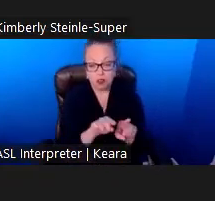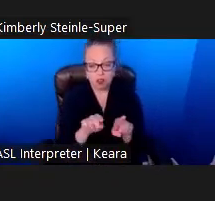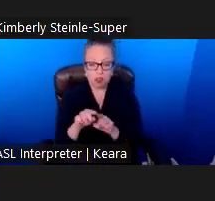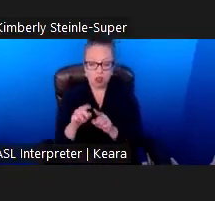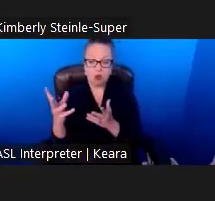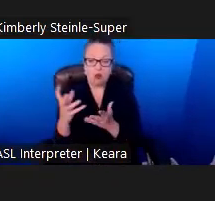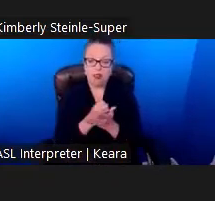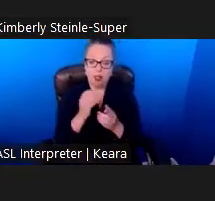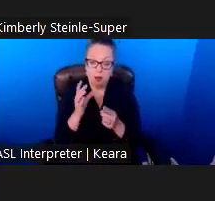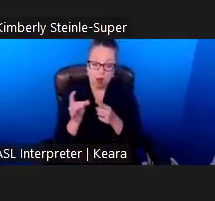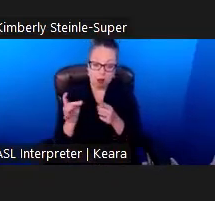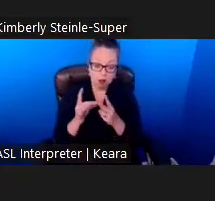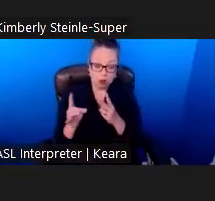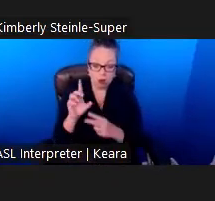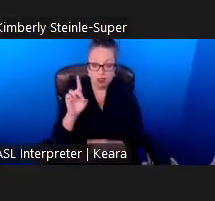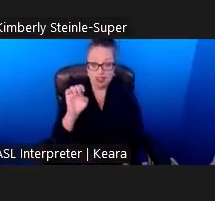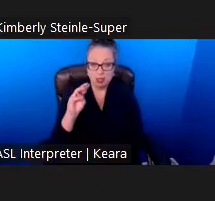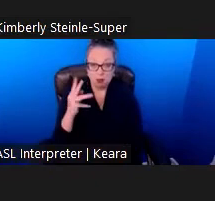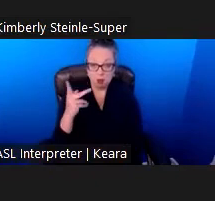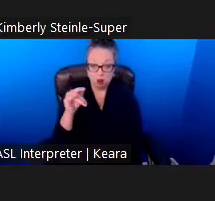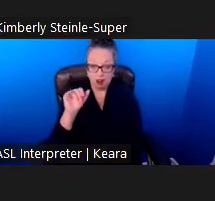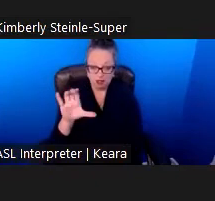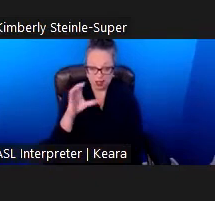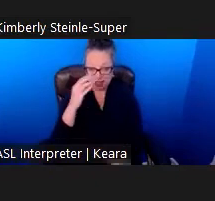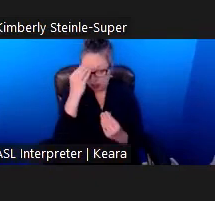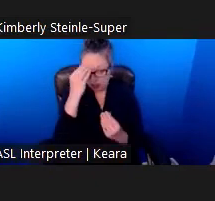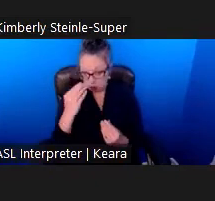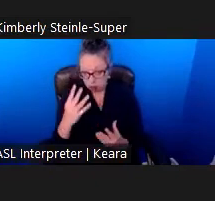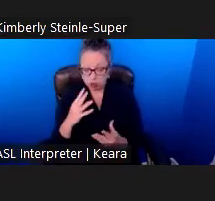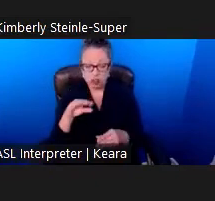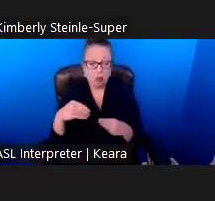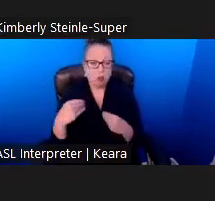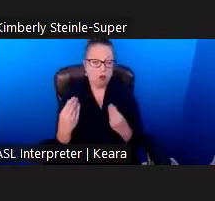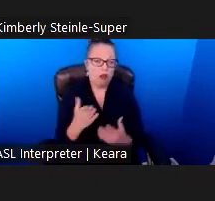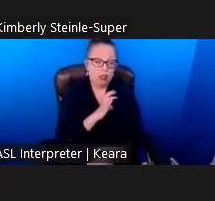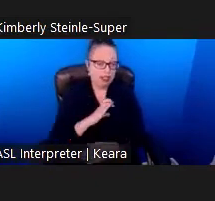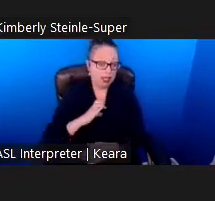that provides the Council with important data about the communities they serve. This information